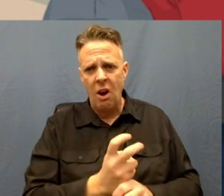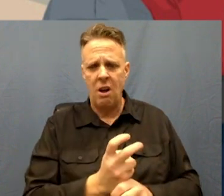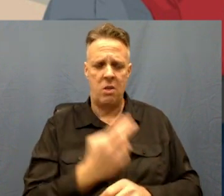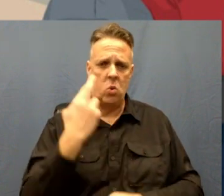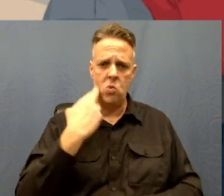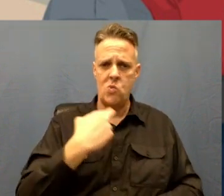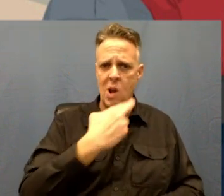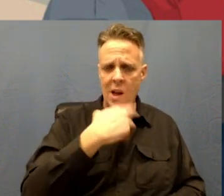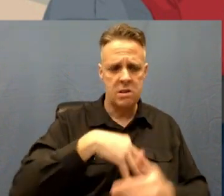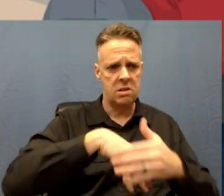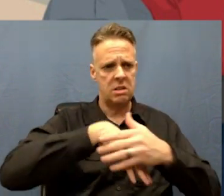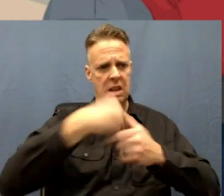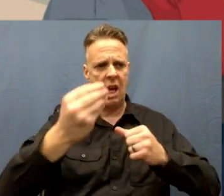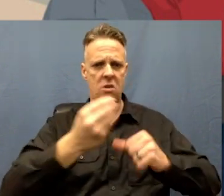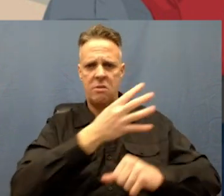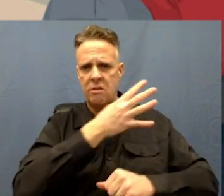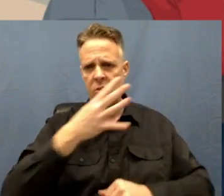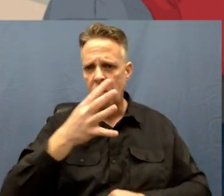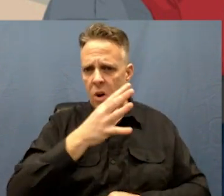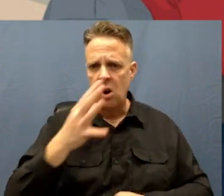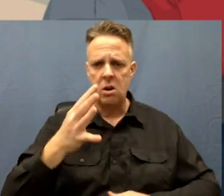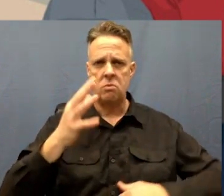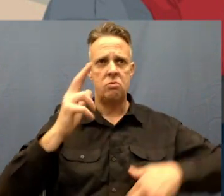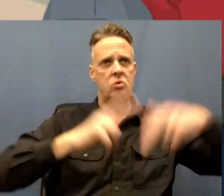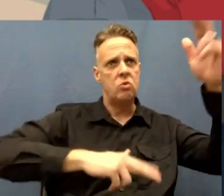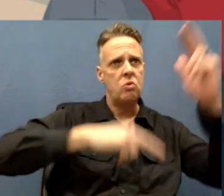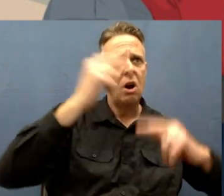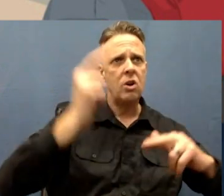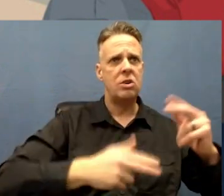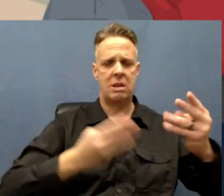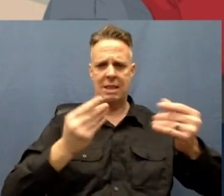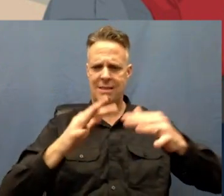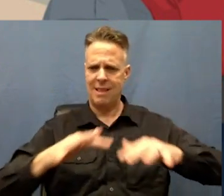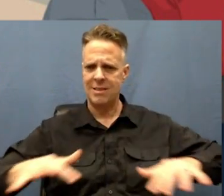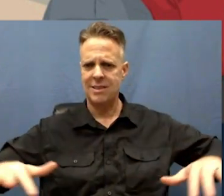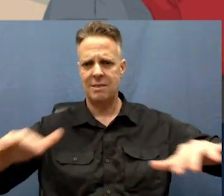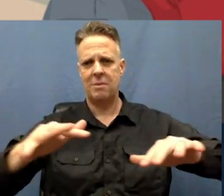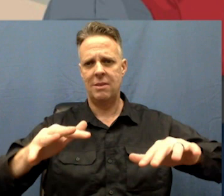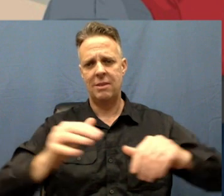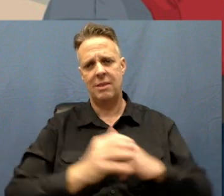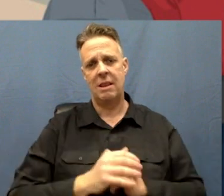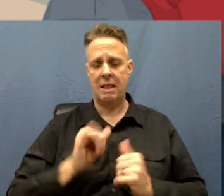WE WORK VERY HARD IN THE FIELDS AND RESTAURANTS, AND CONSTRUCTION, AND LANDSCAPING. THIS PROGRAM IS PROOF THAT, YES,